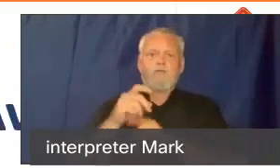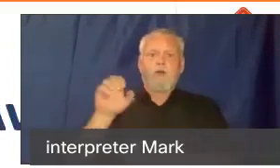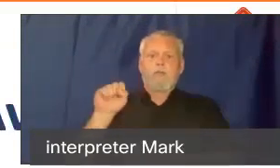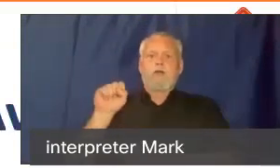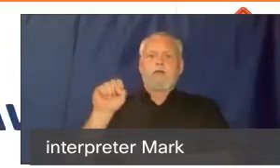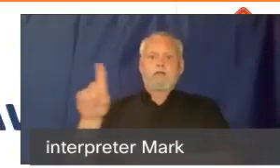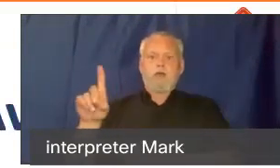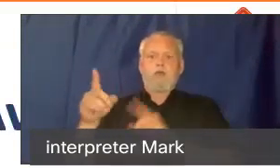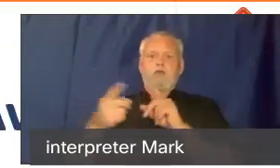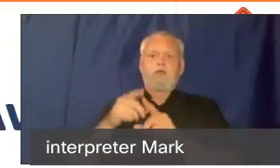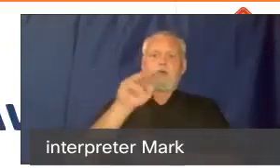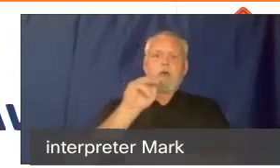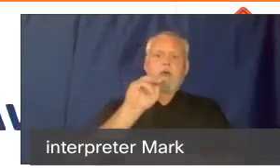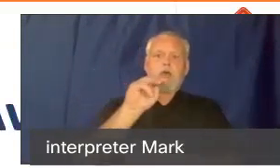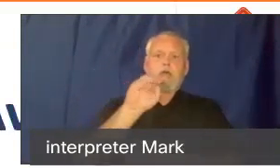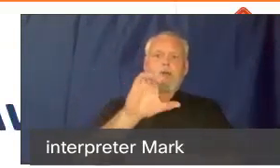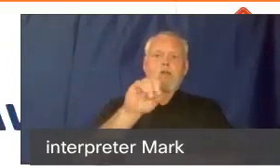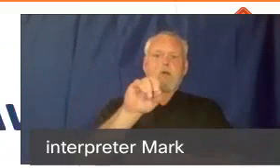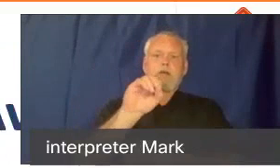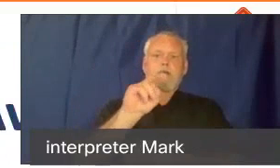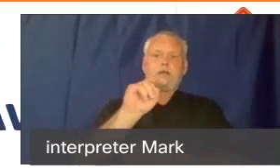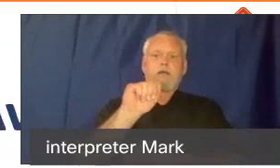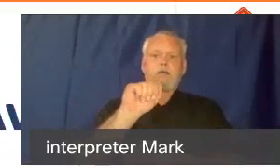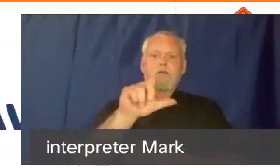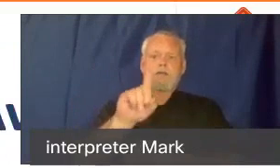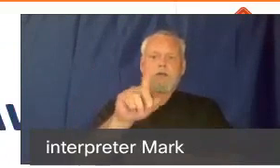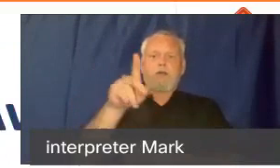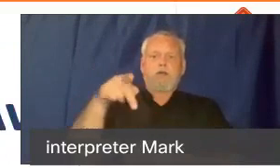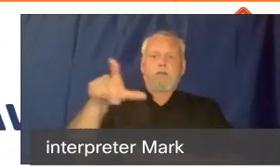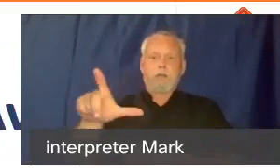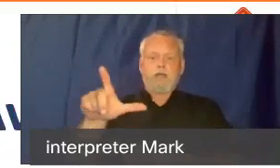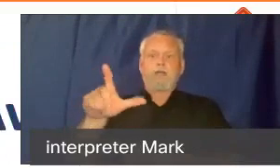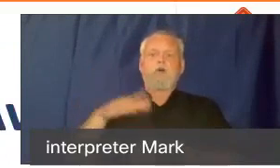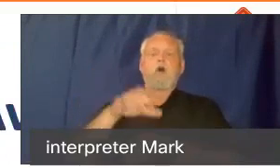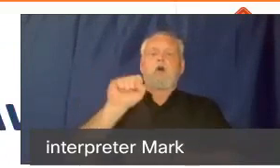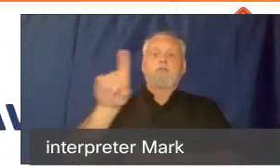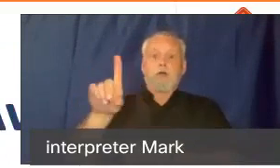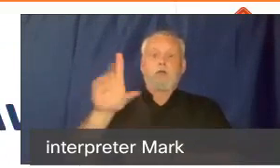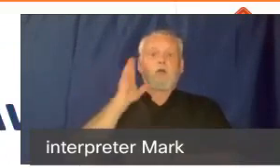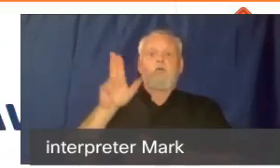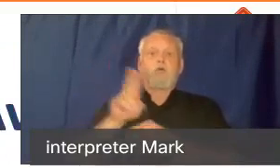To McDonald place on South Dakota veterans will use the sidewalk and they will continue.